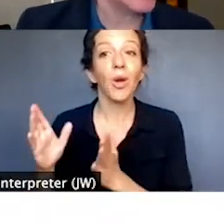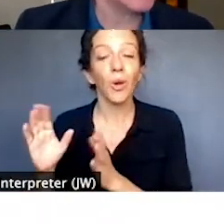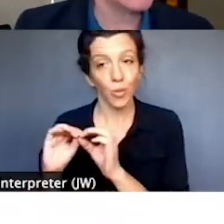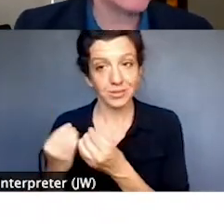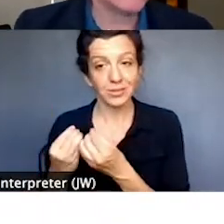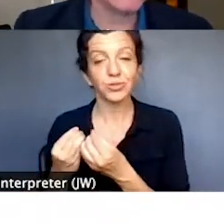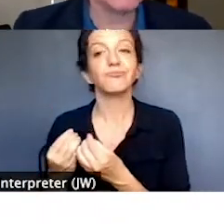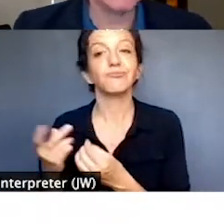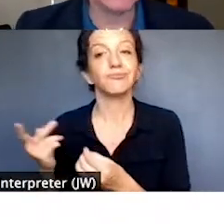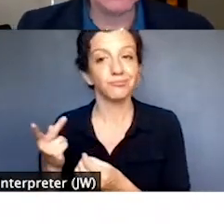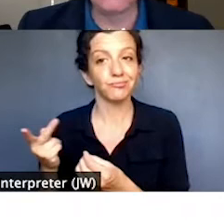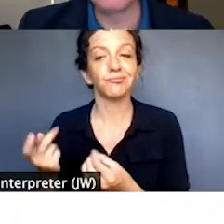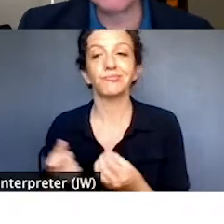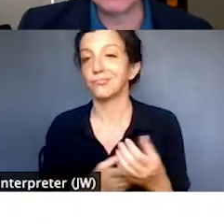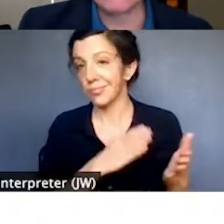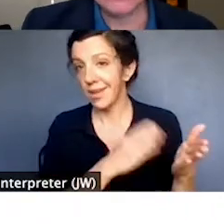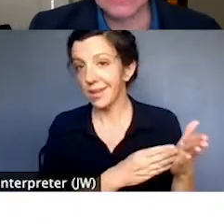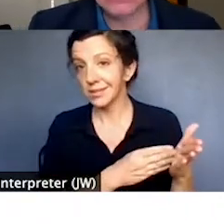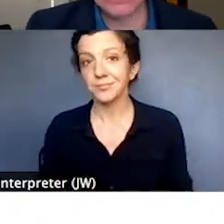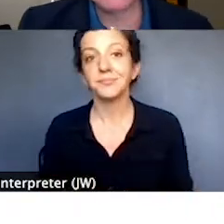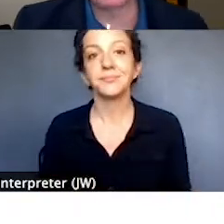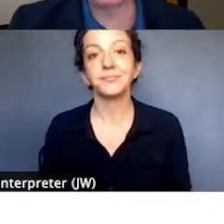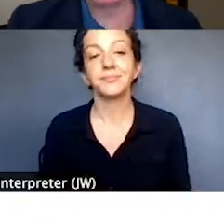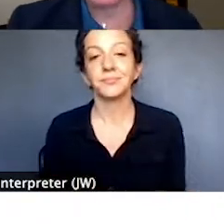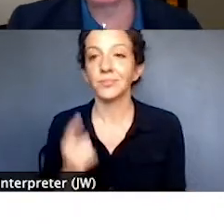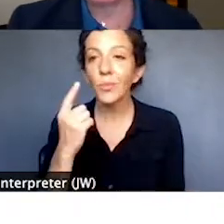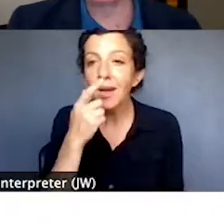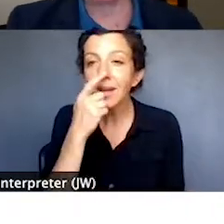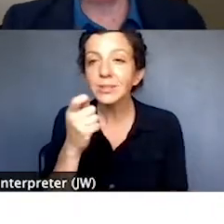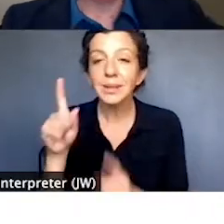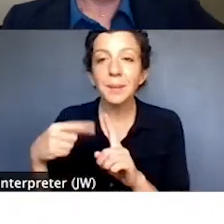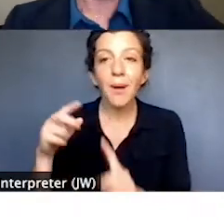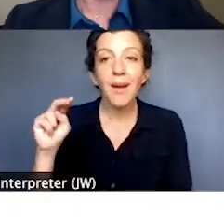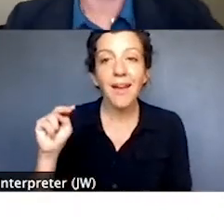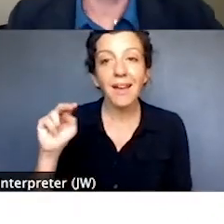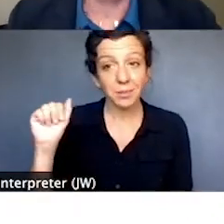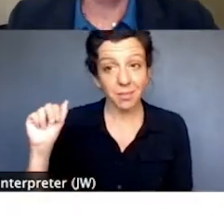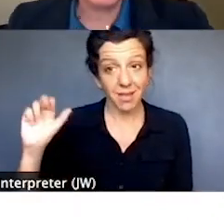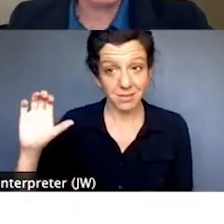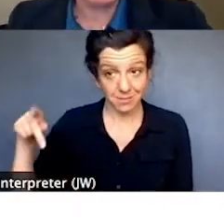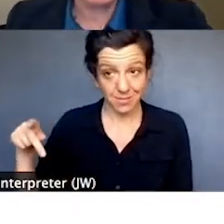And she, in addition to being the head of the statewide NAACP, has a consulting firm.